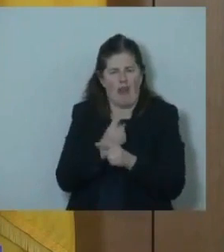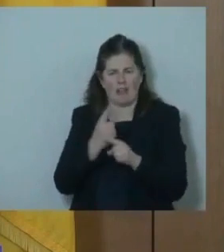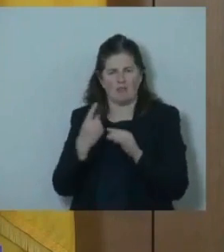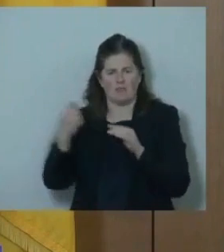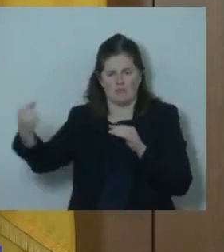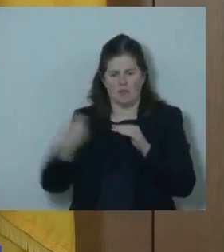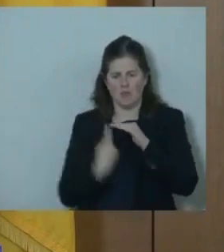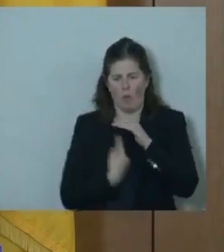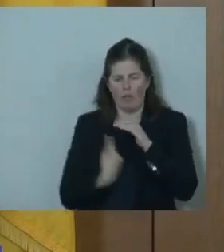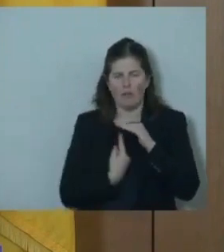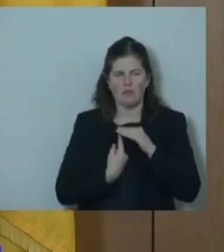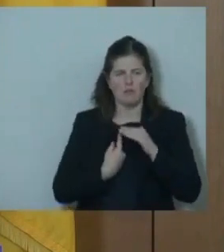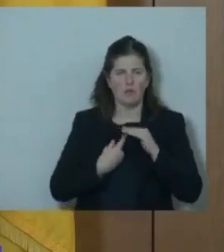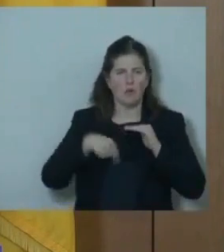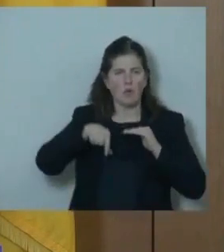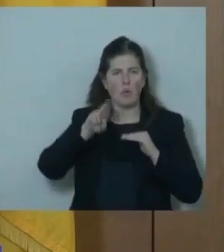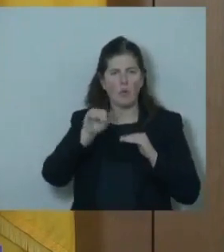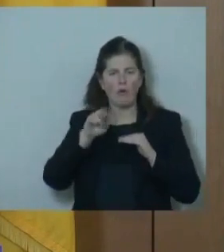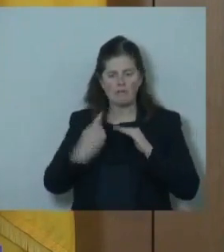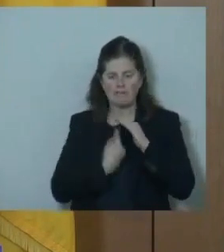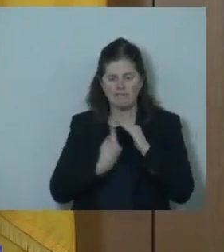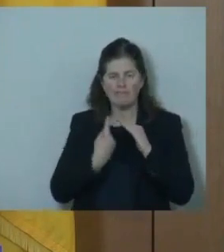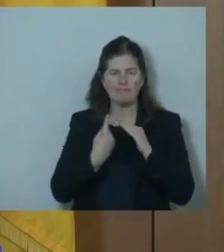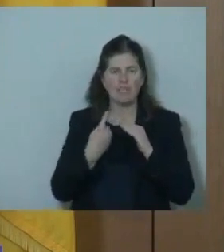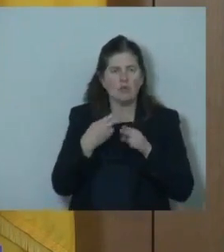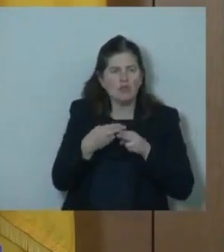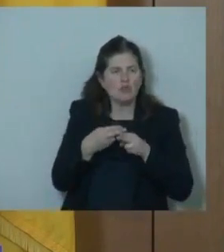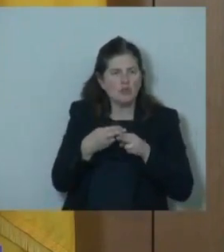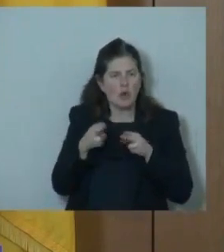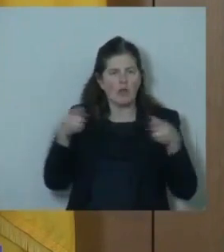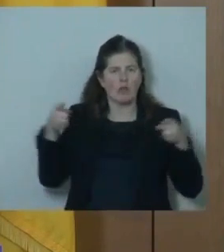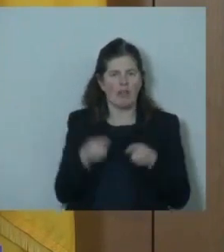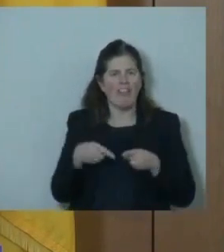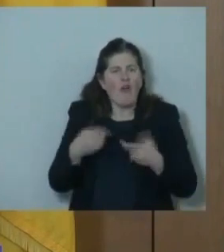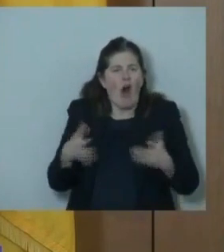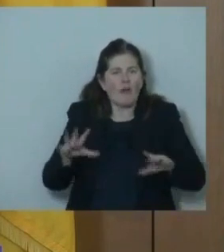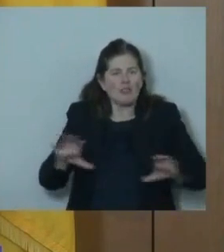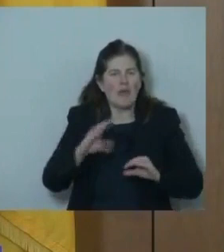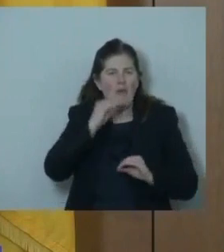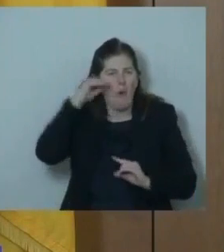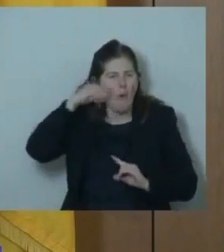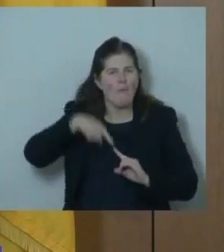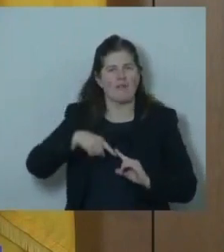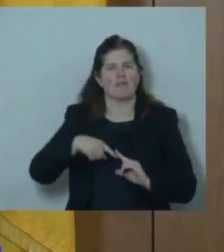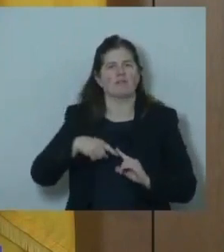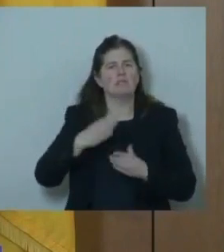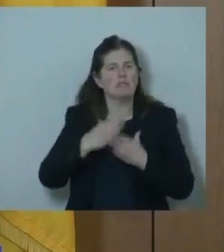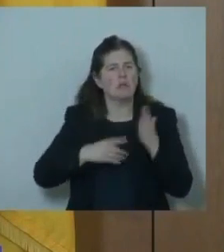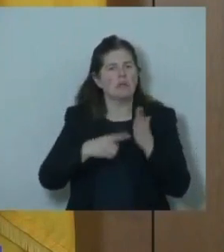I DON’T KNOW IF THEY ARE FROM D.C. OR TAXES. TEXAS.